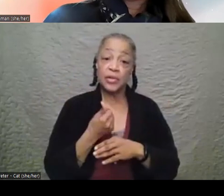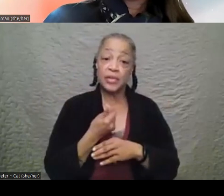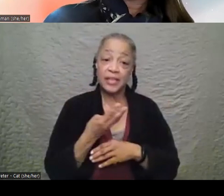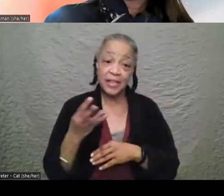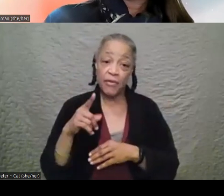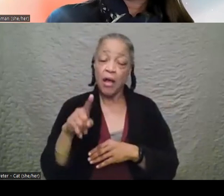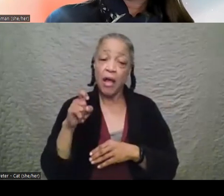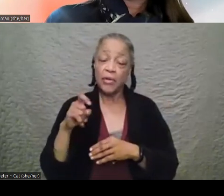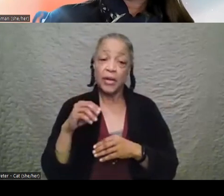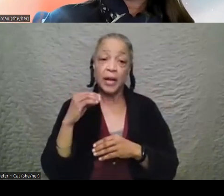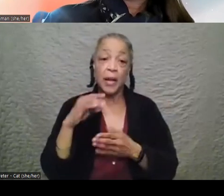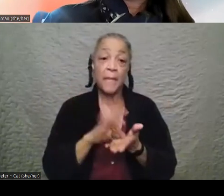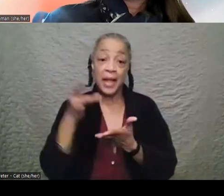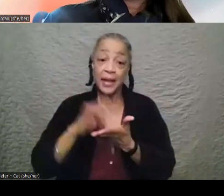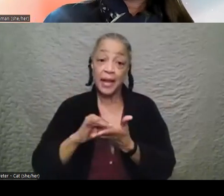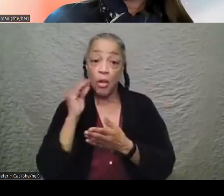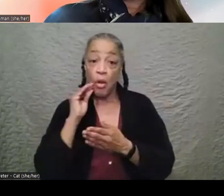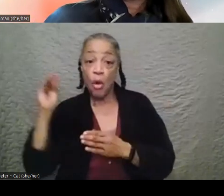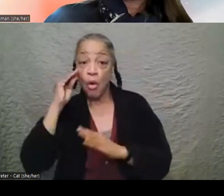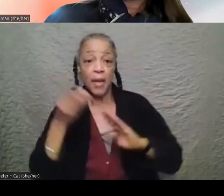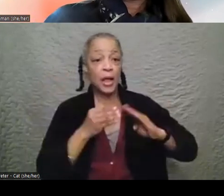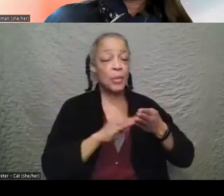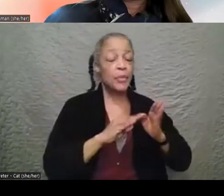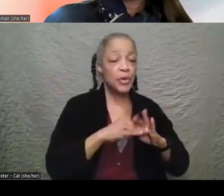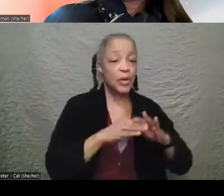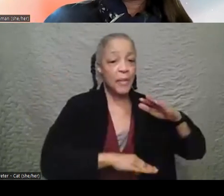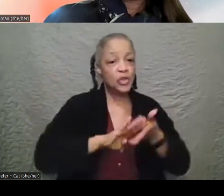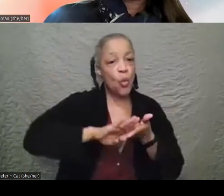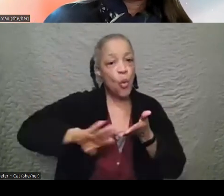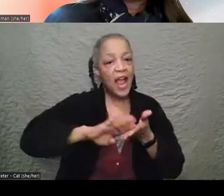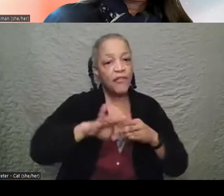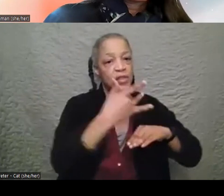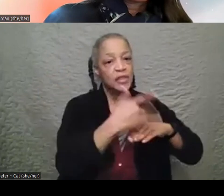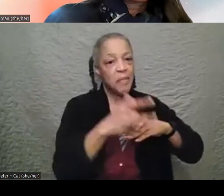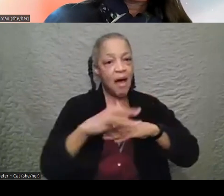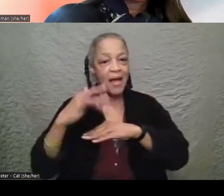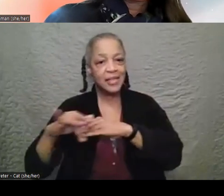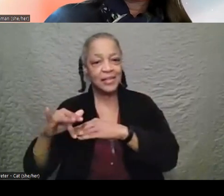and community-based waiver slots , which would allow people to receive long-term healthcare